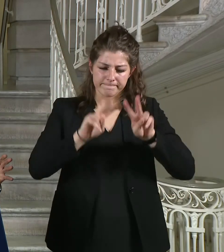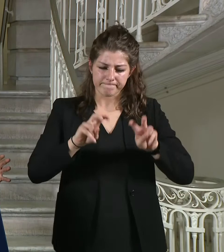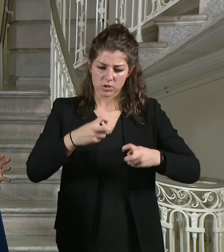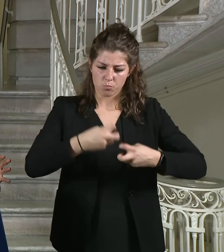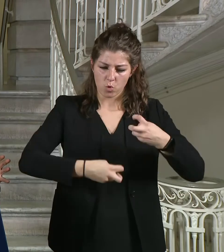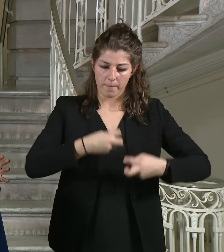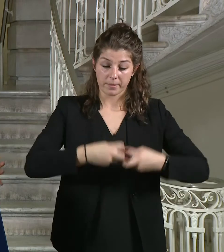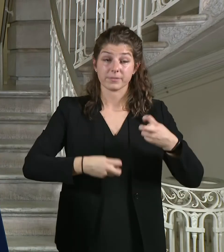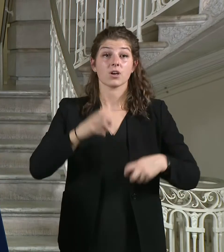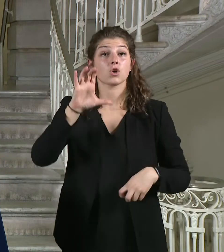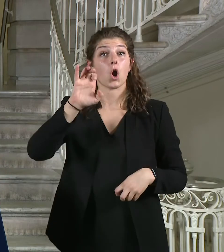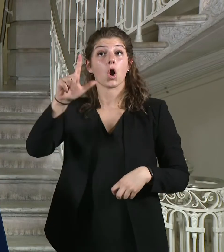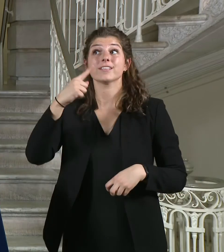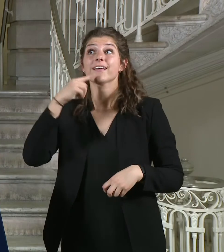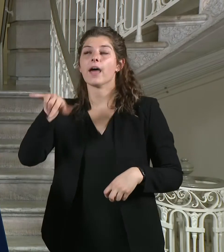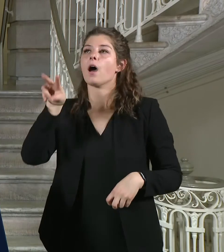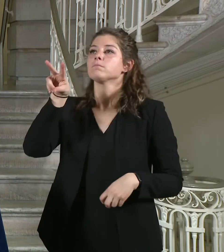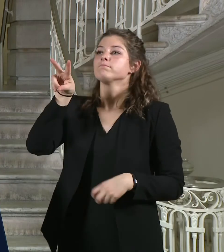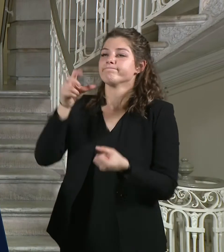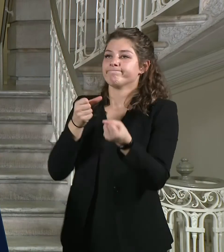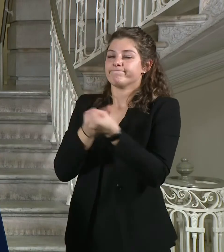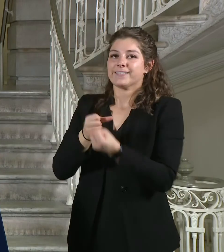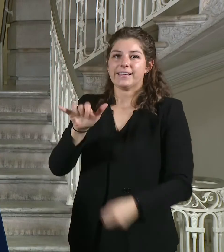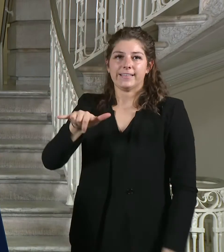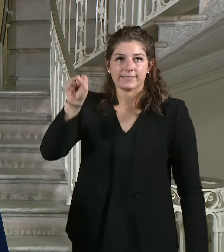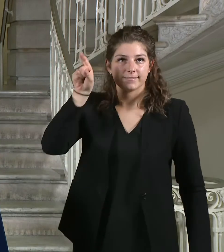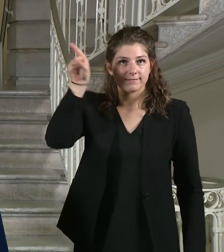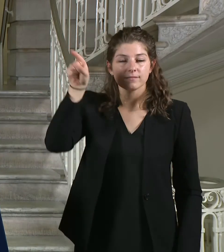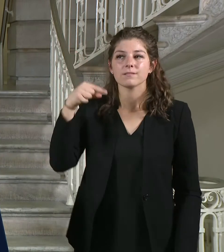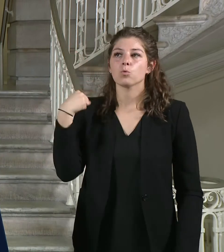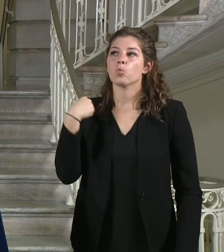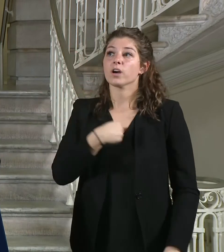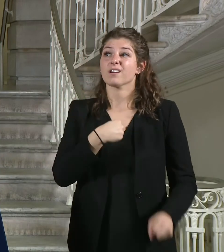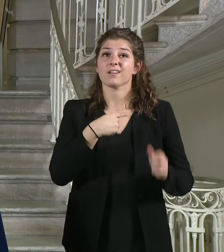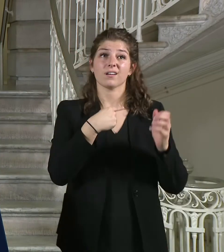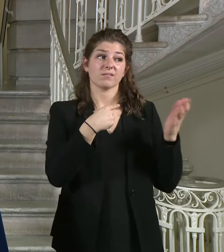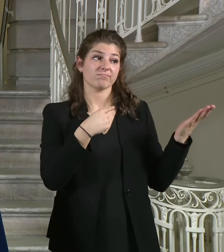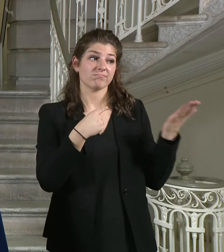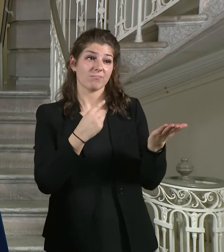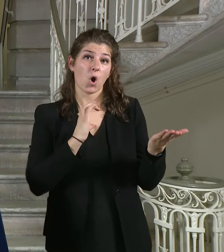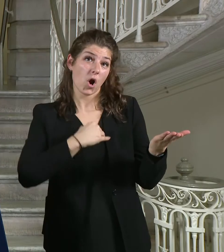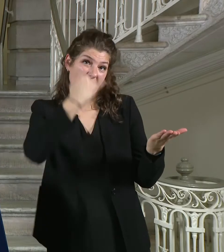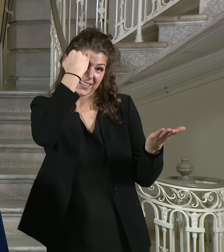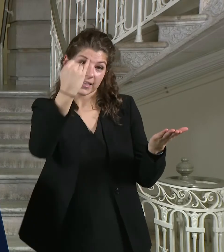COME UP WITH REAL